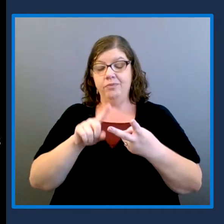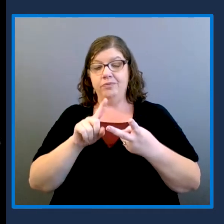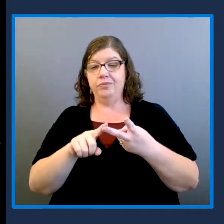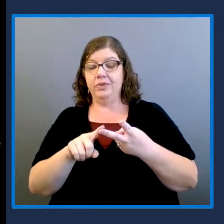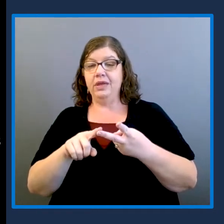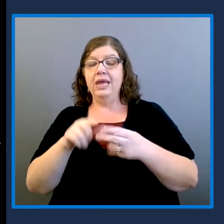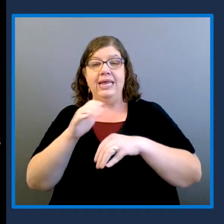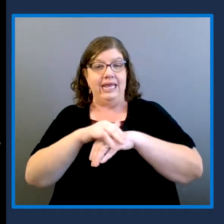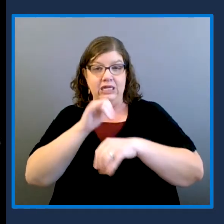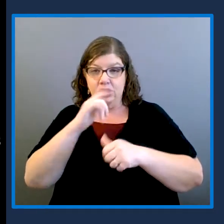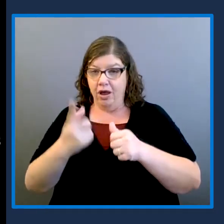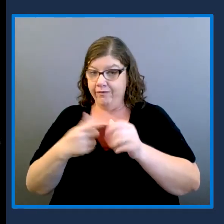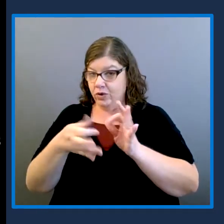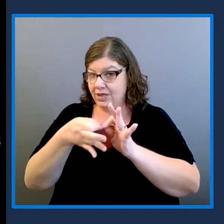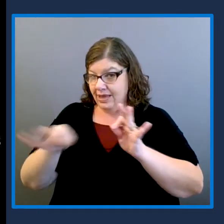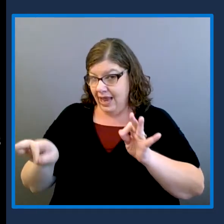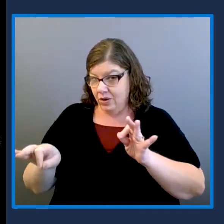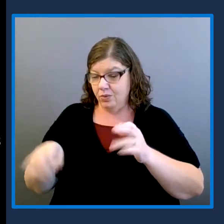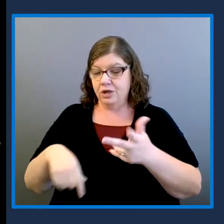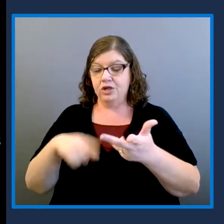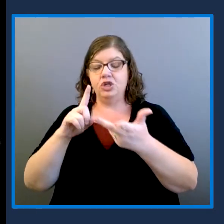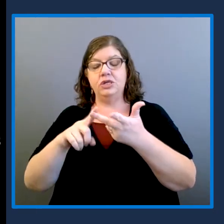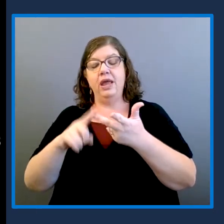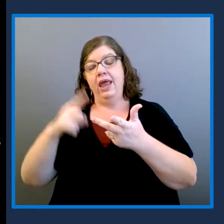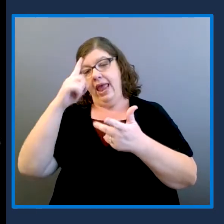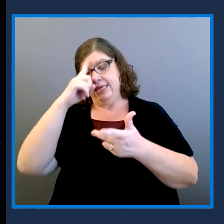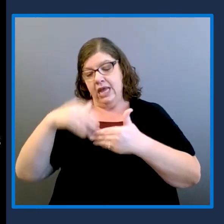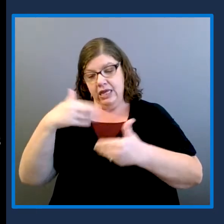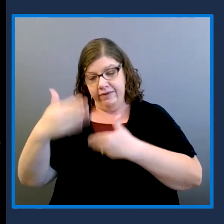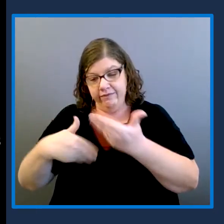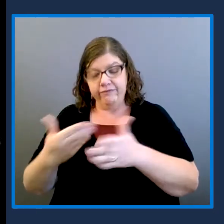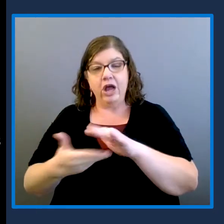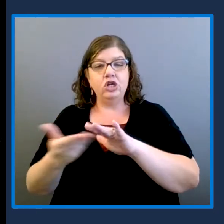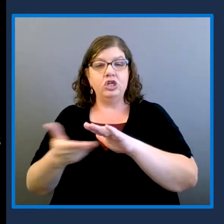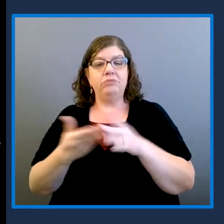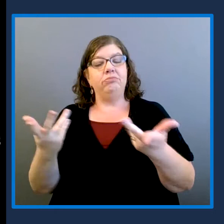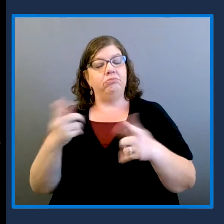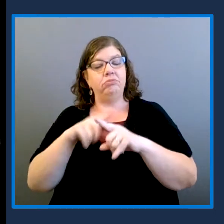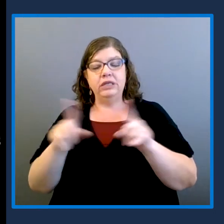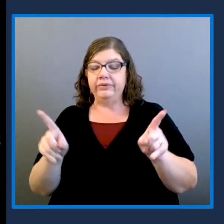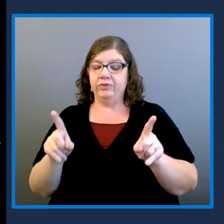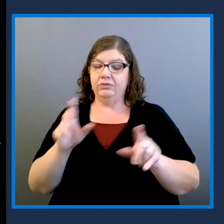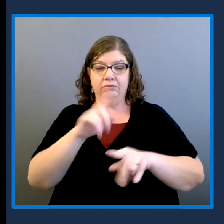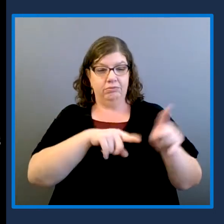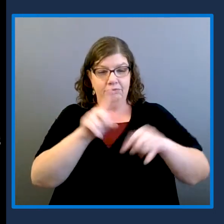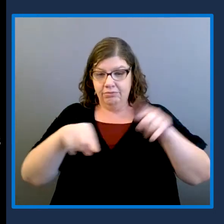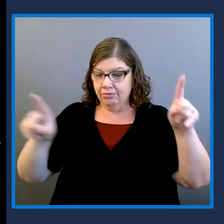due to non-native speaking executive function or a multitude of situations and the solutions we